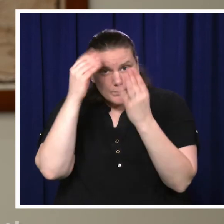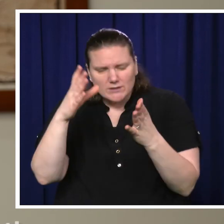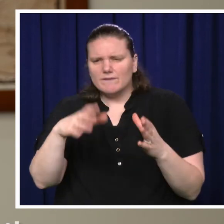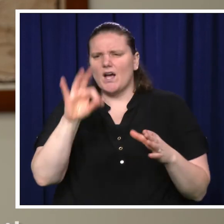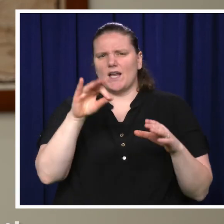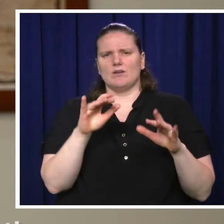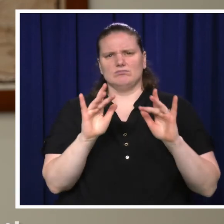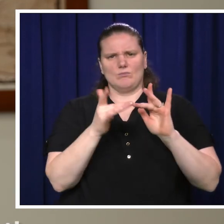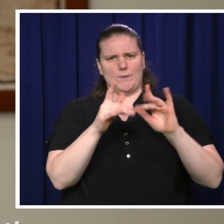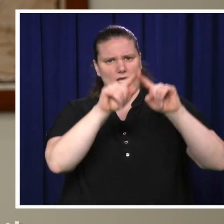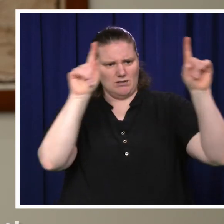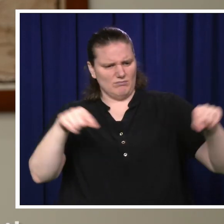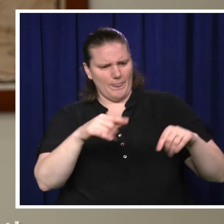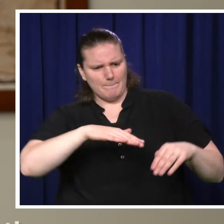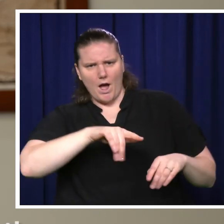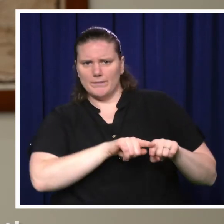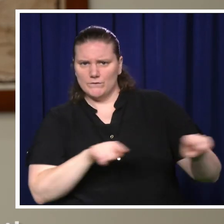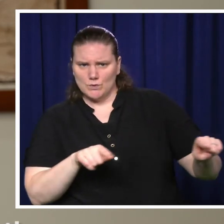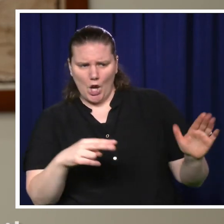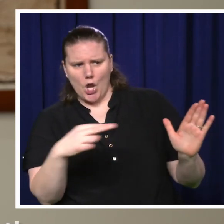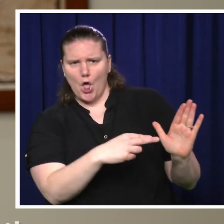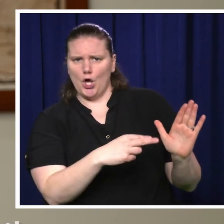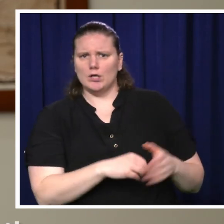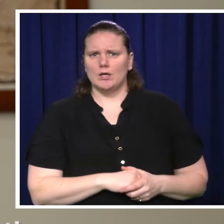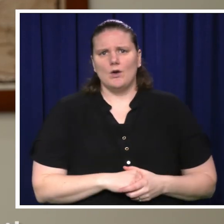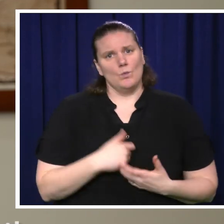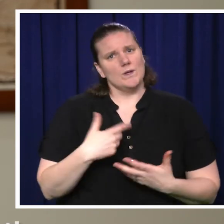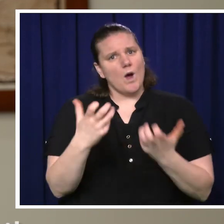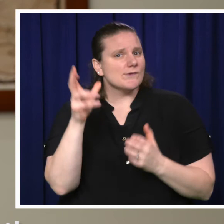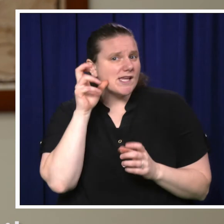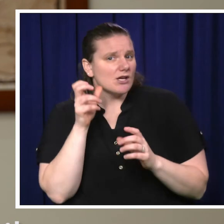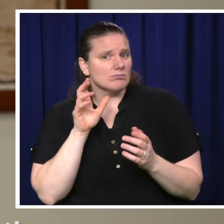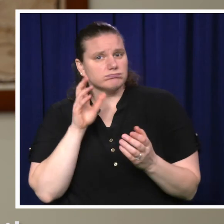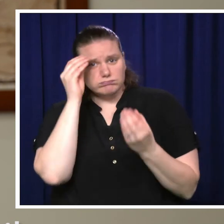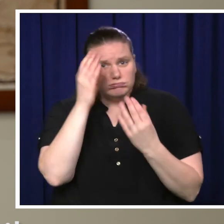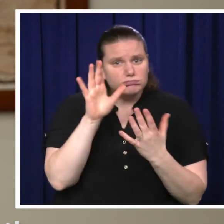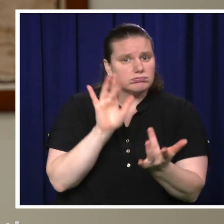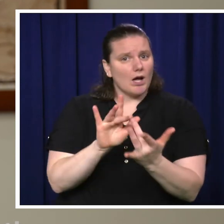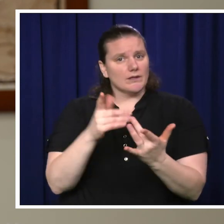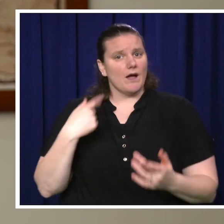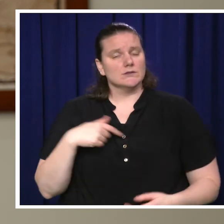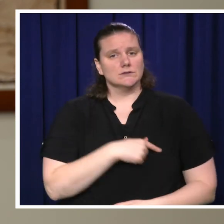You can find our contact information on the county website listed at the bottom of the screen. We look forward to hearing from you.